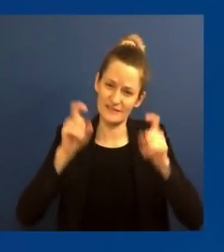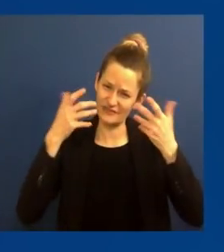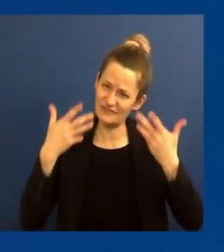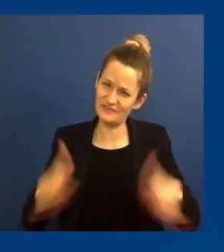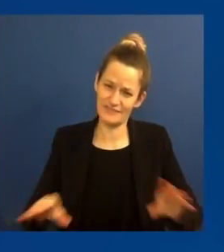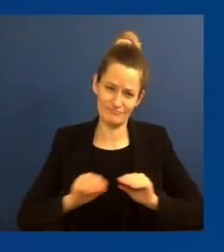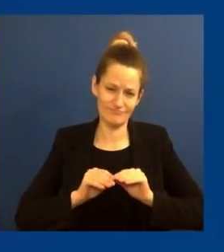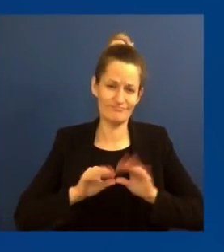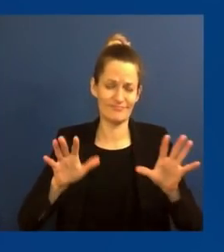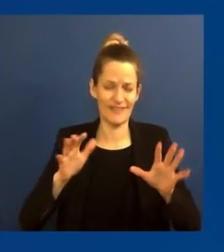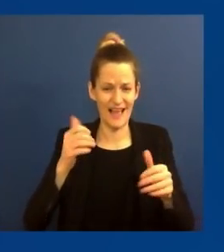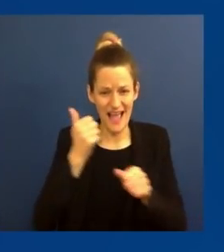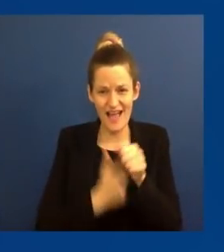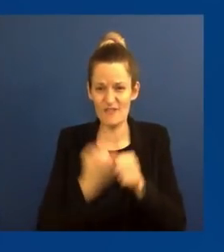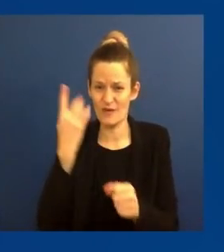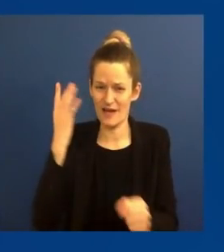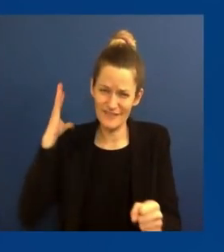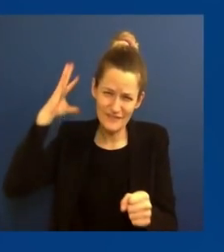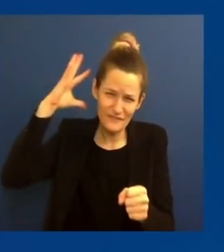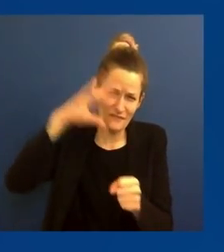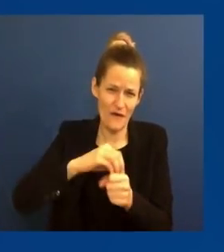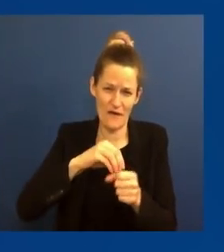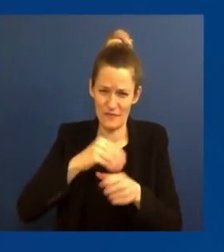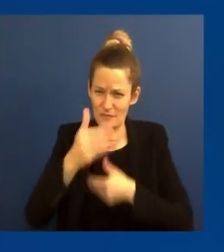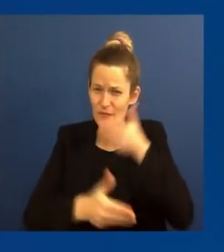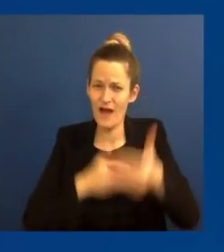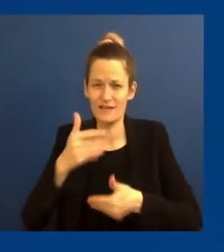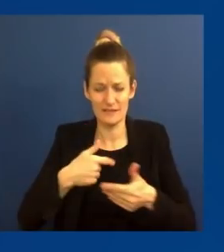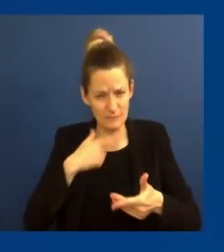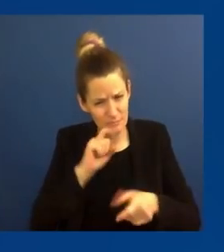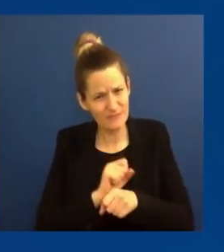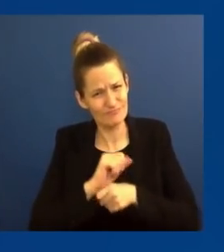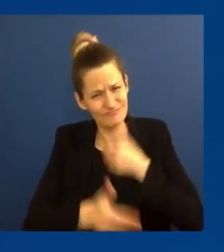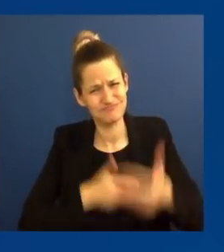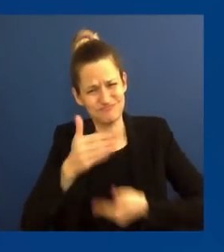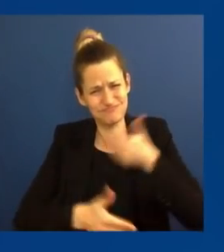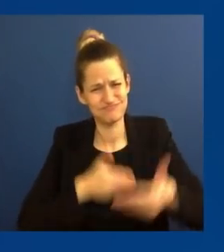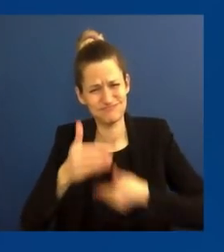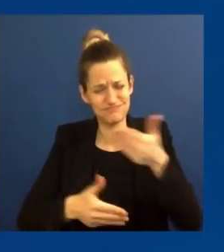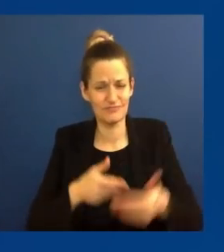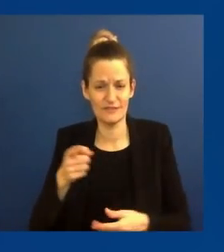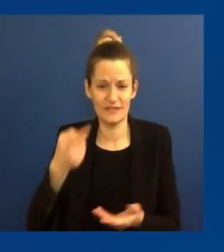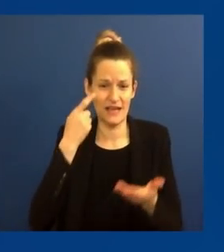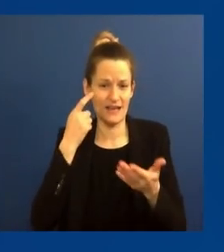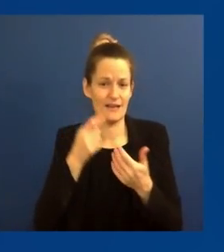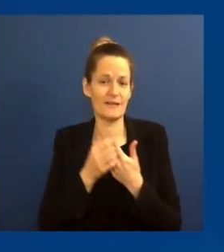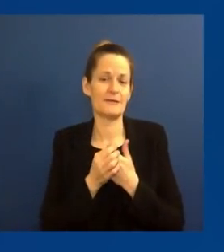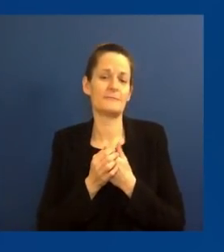And as we get a clearer picture of the demand of orders through the website and shipments